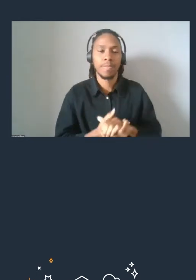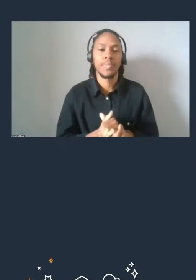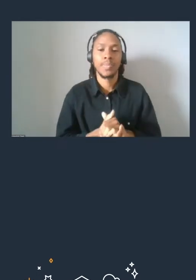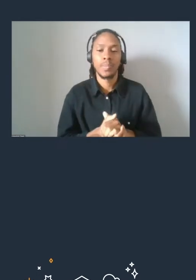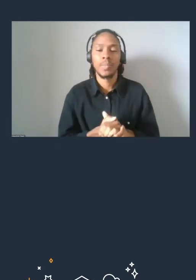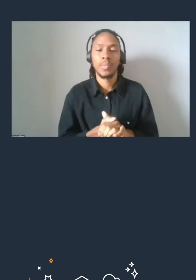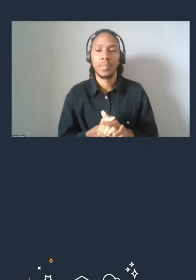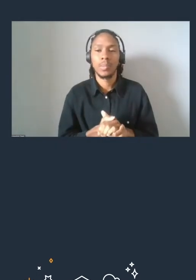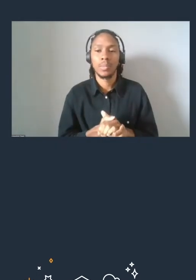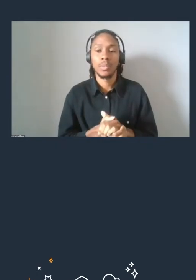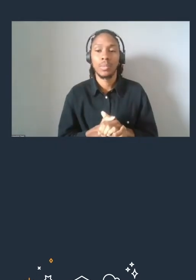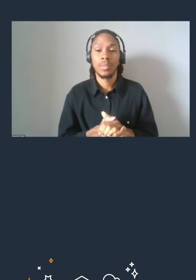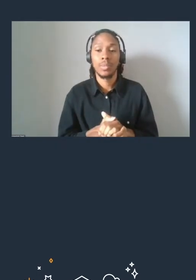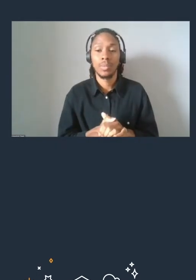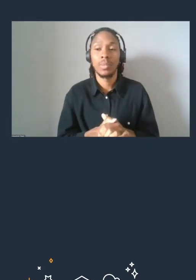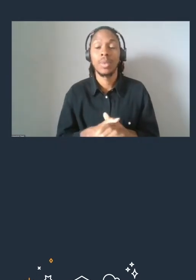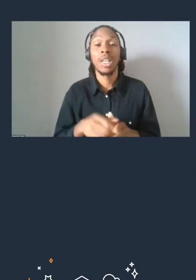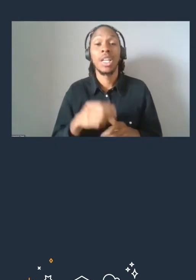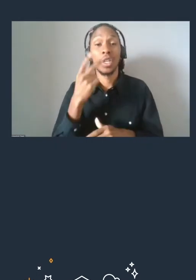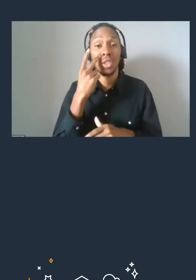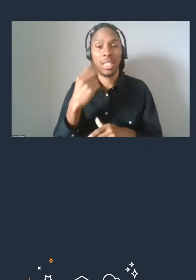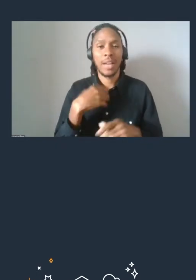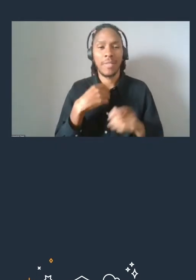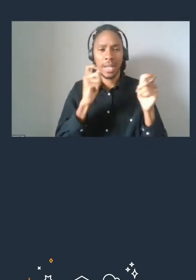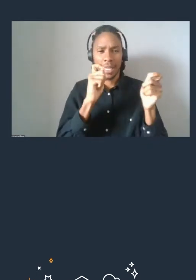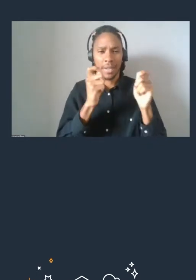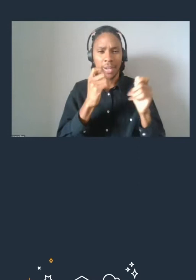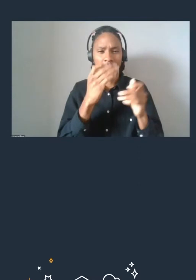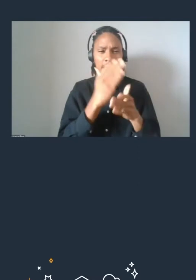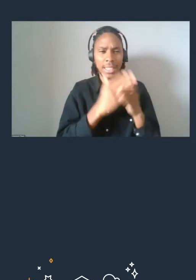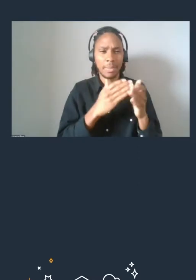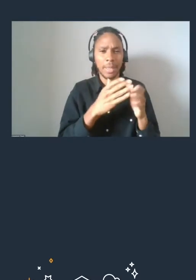So you will see, I have configured couple of buckets here for today's demo.